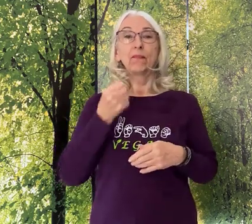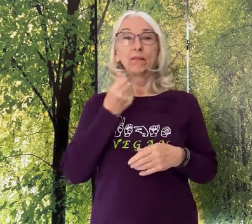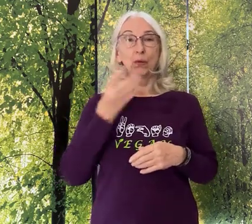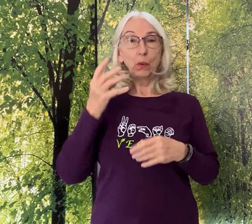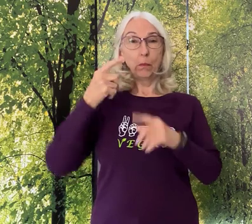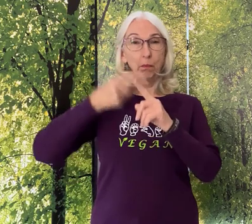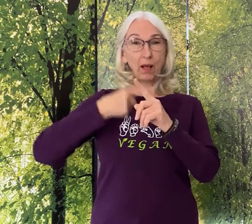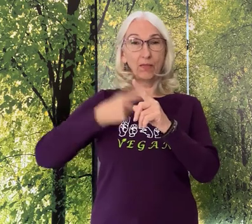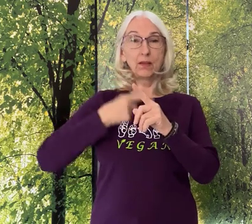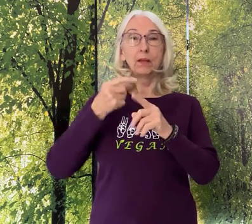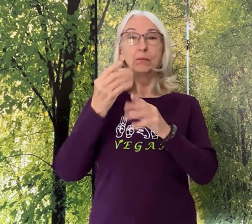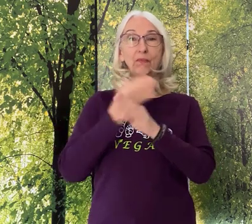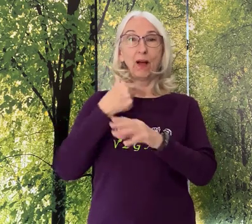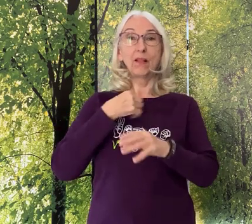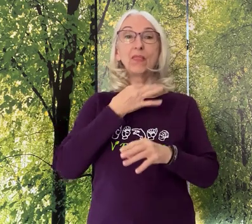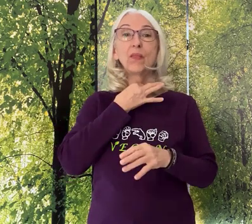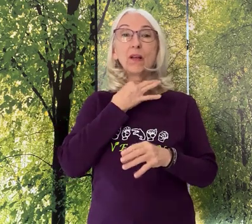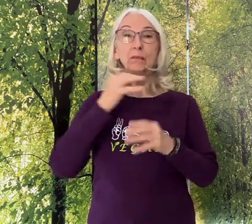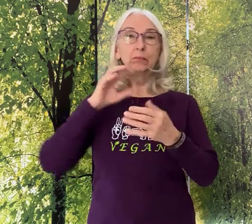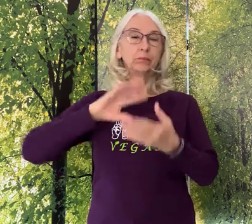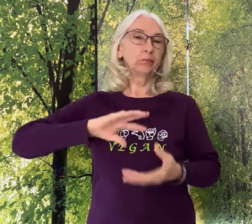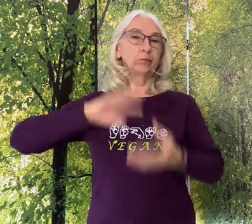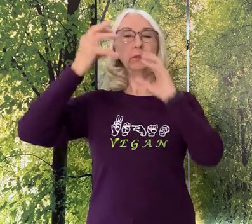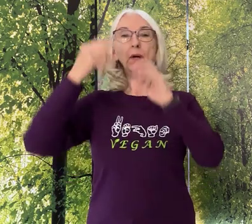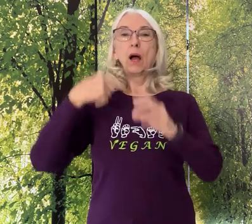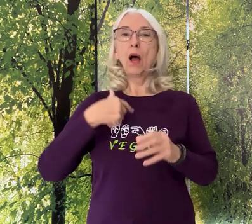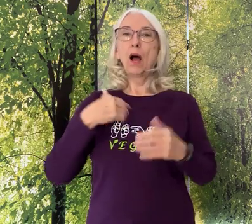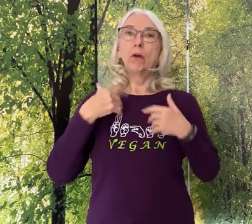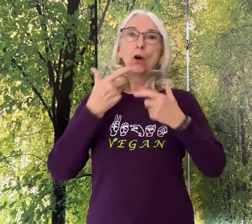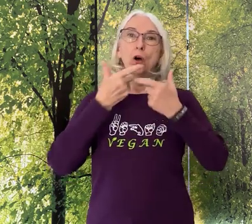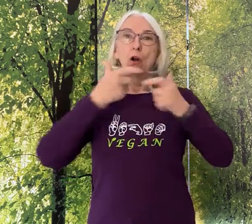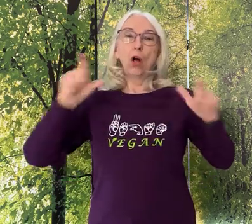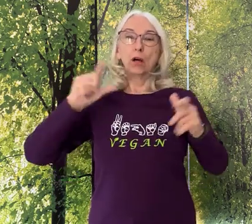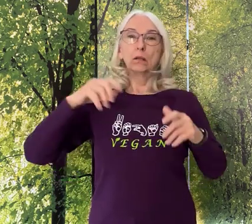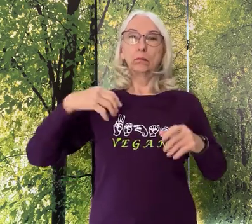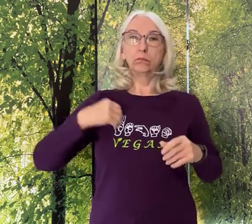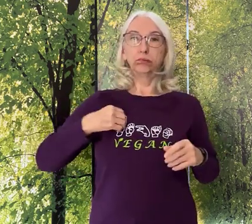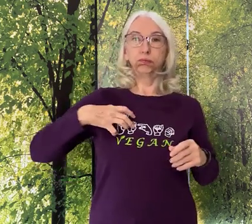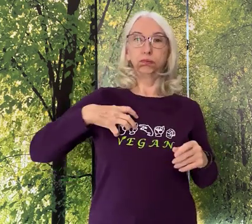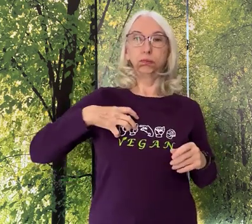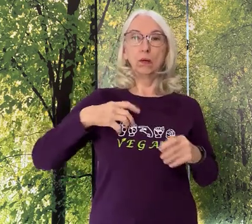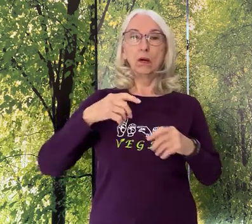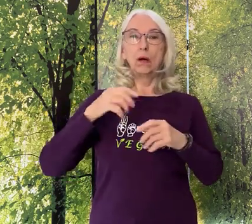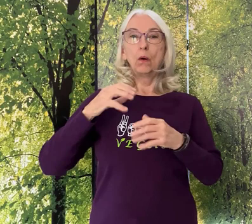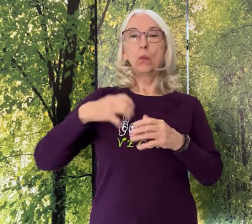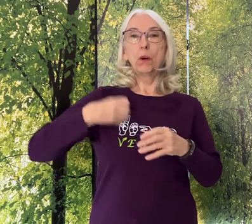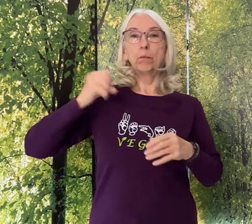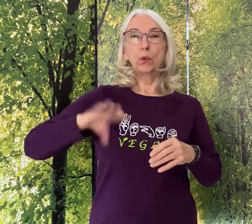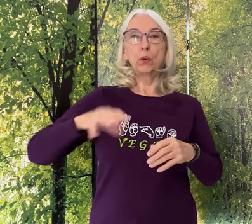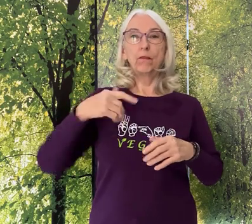A few months before my thyroid mess, I had a large lump removed from my breast.